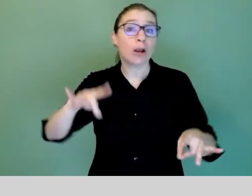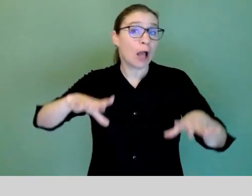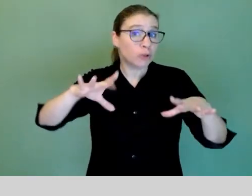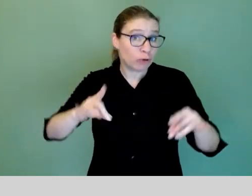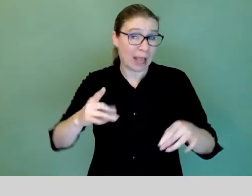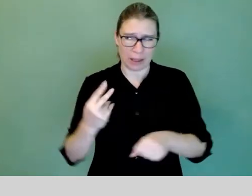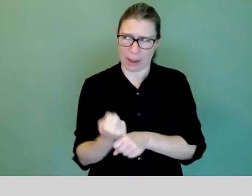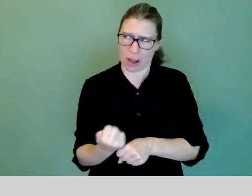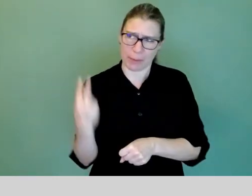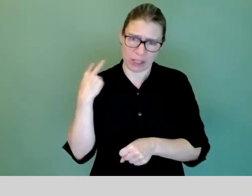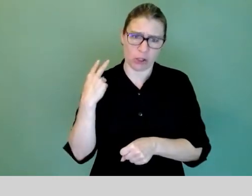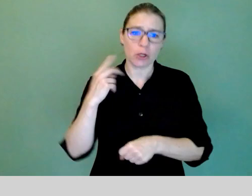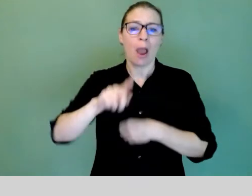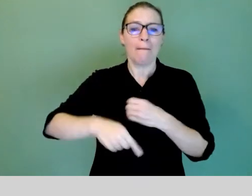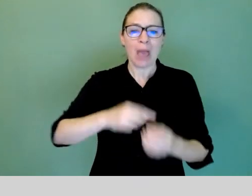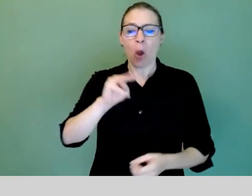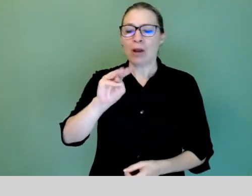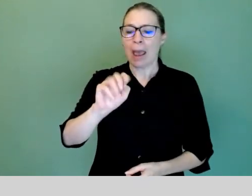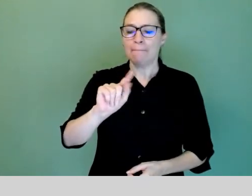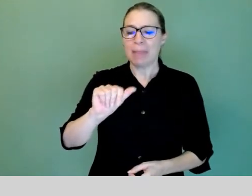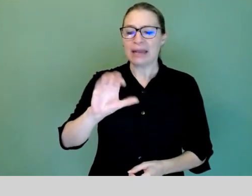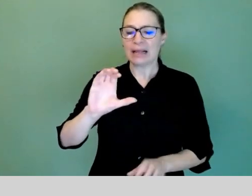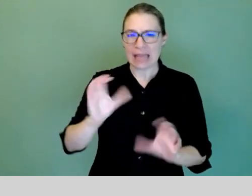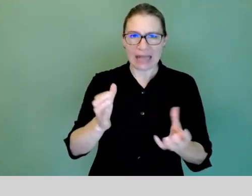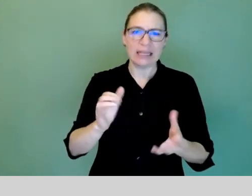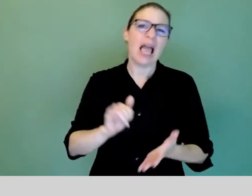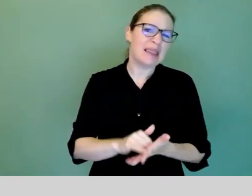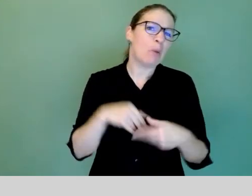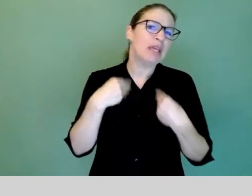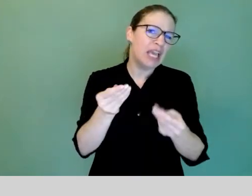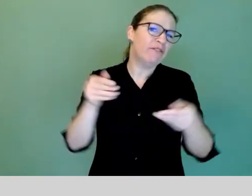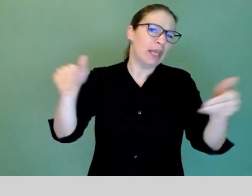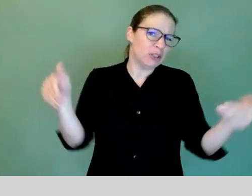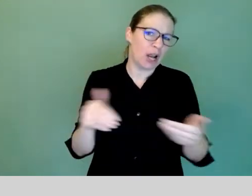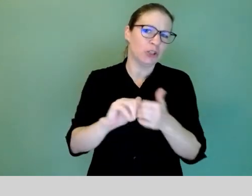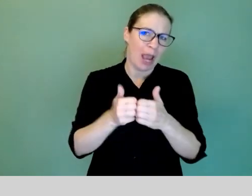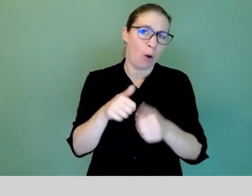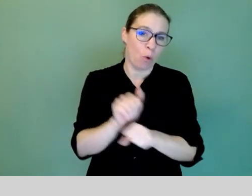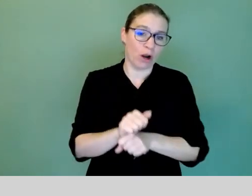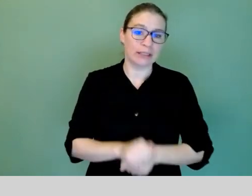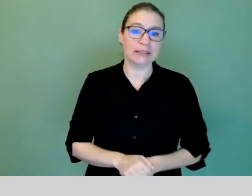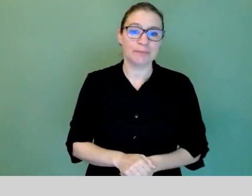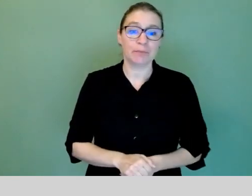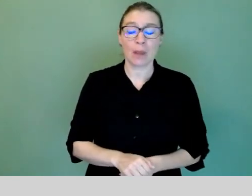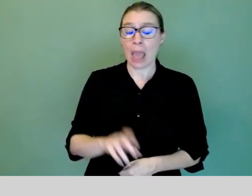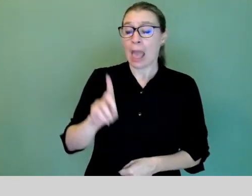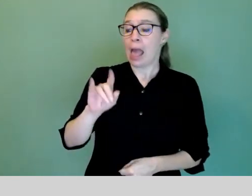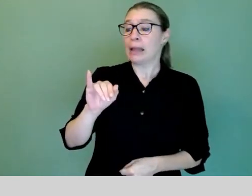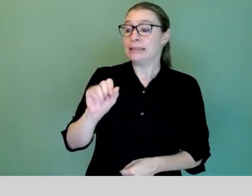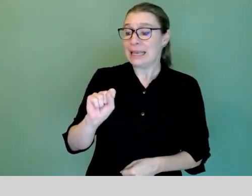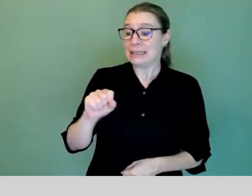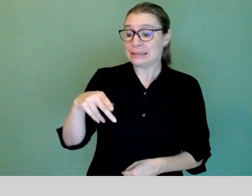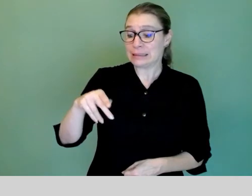that I think provides a pretty good introduction to how they work. The dis package allows you to disassemble